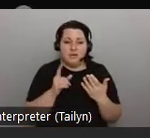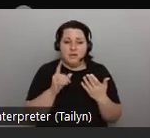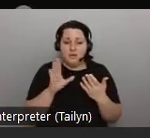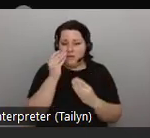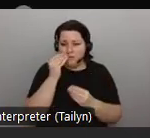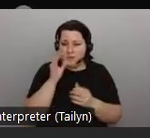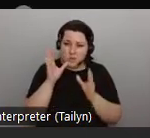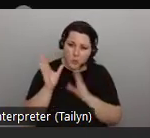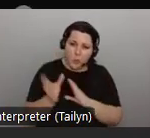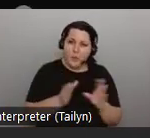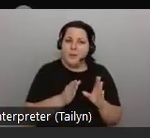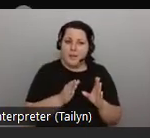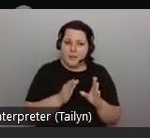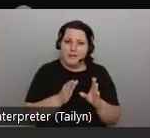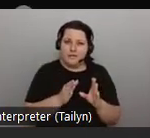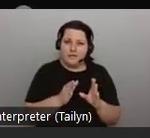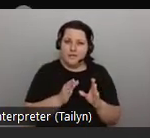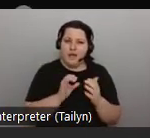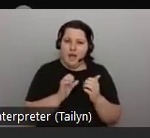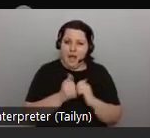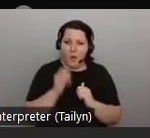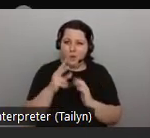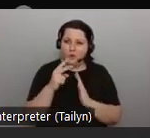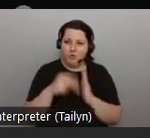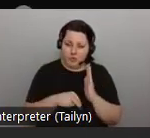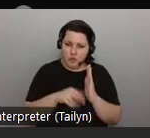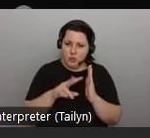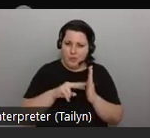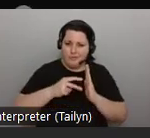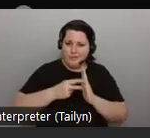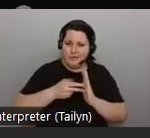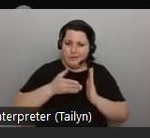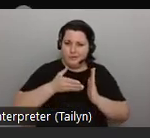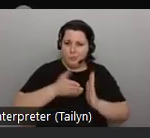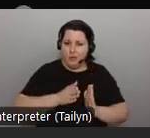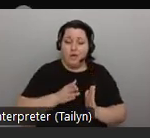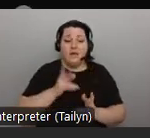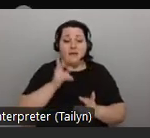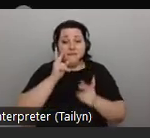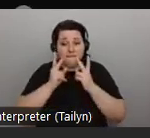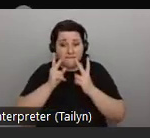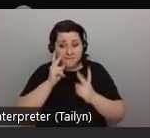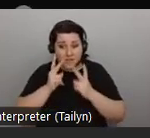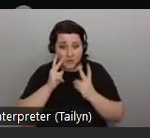you might have to set up multiple columns with a line afterward to break it up or you might need to organize your